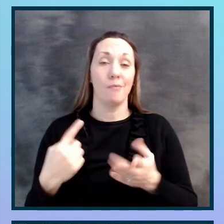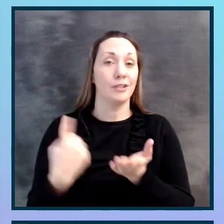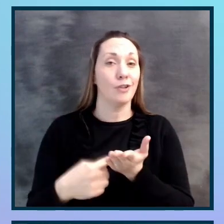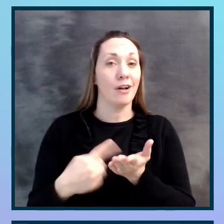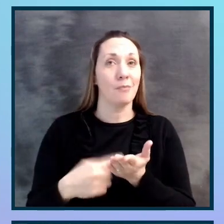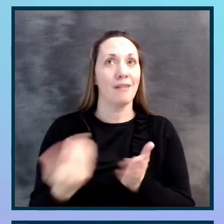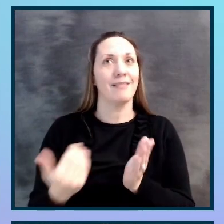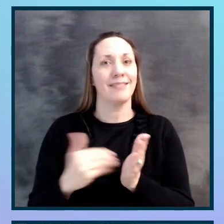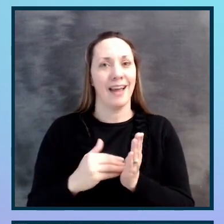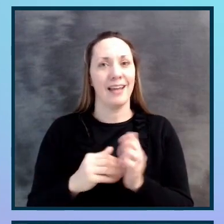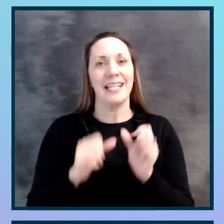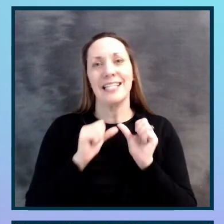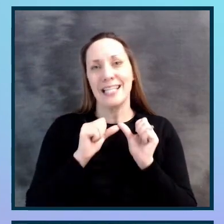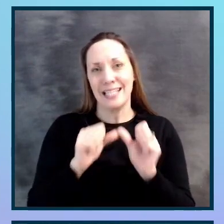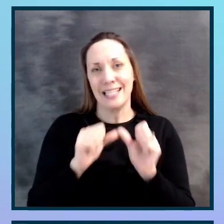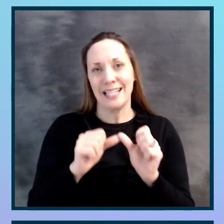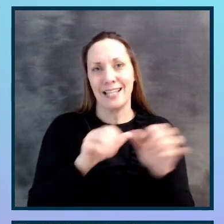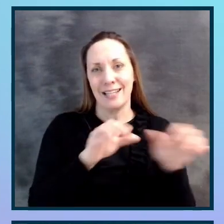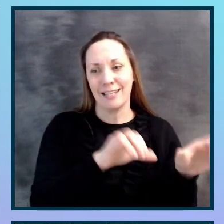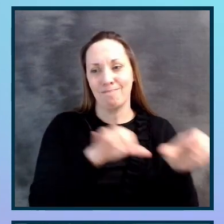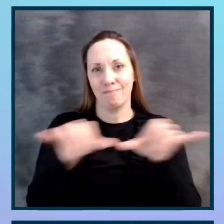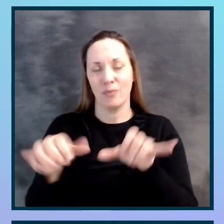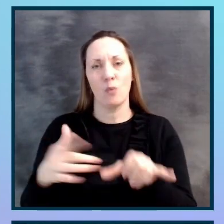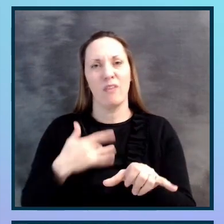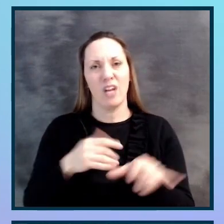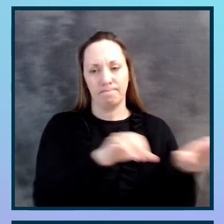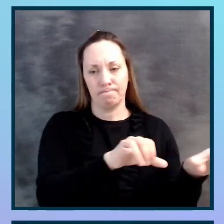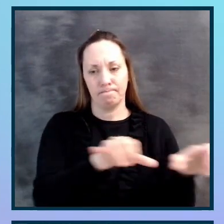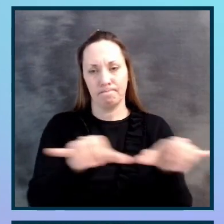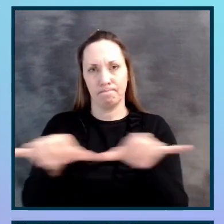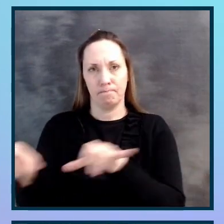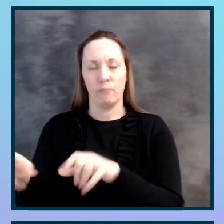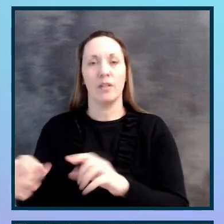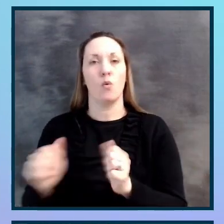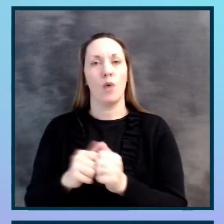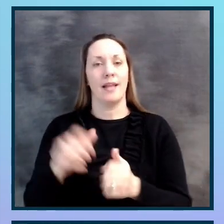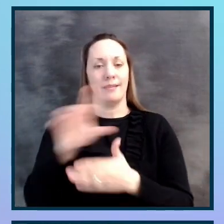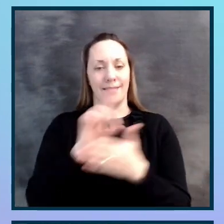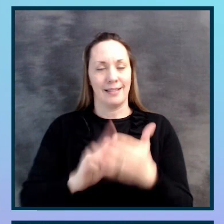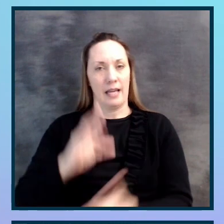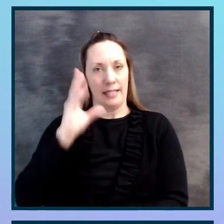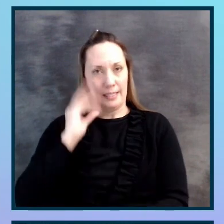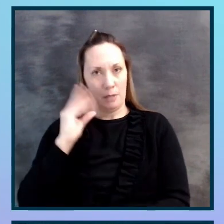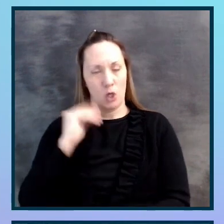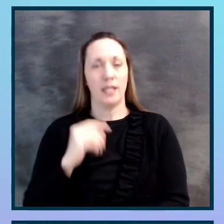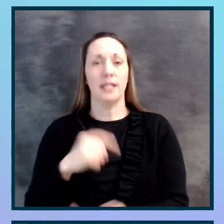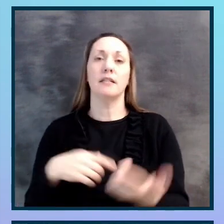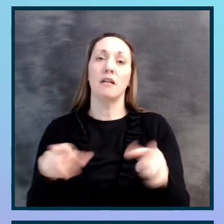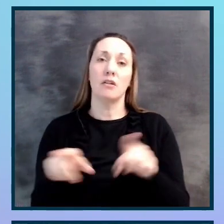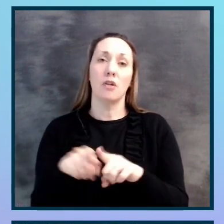is consistency. We believe that this consistency and design and experience is also a really key part of accessibility